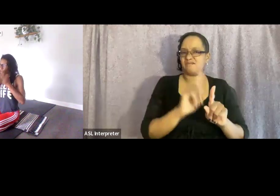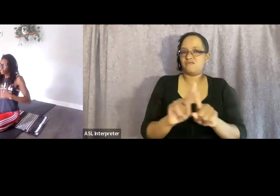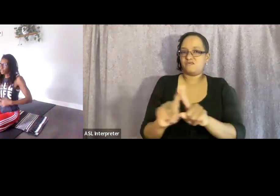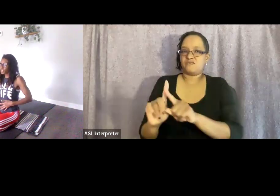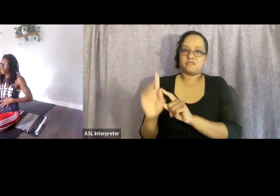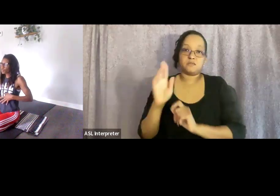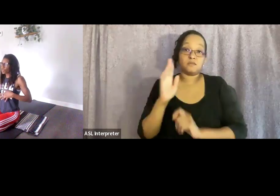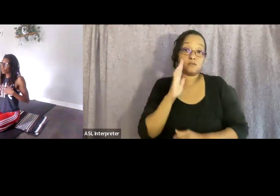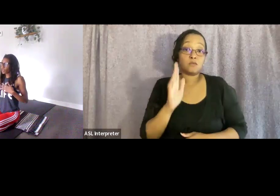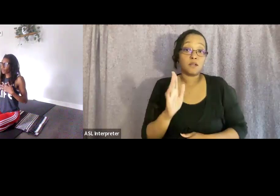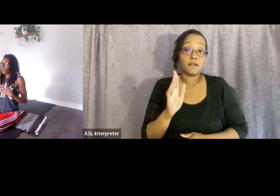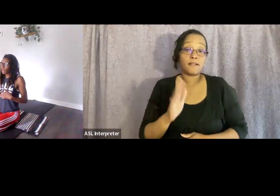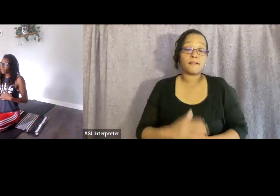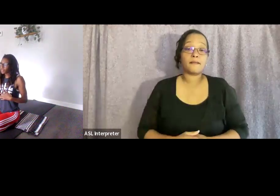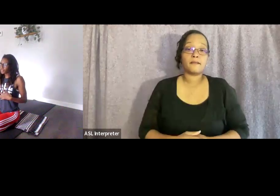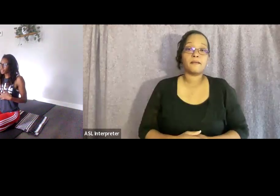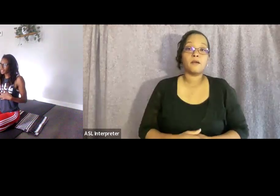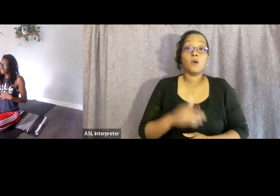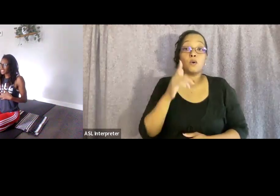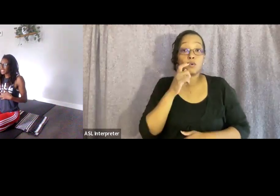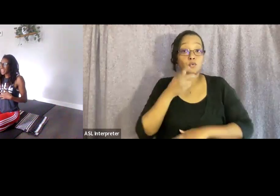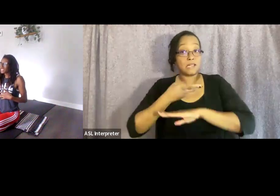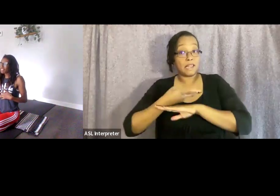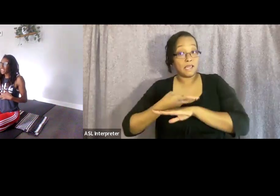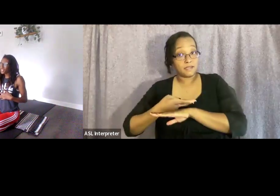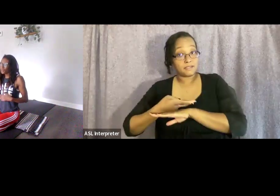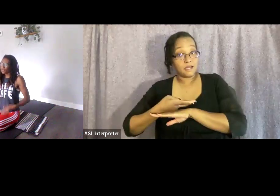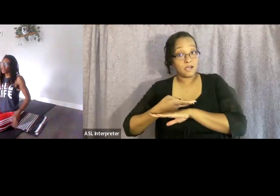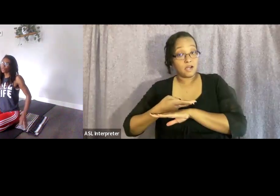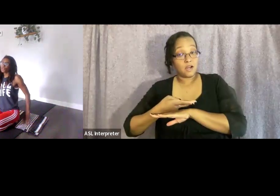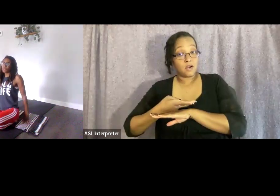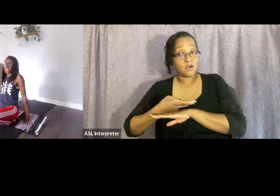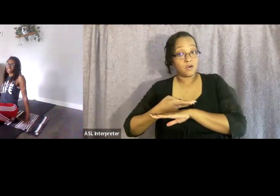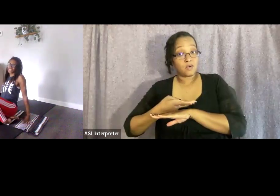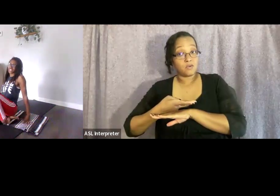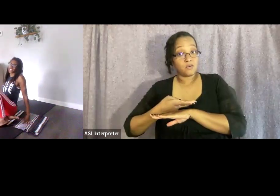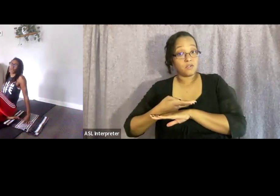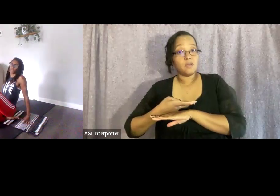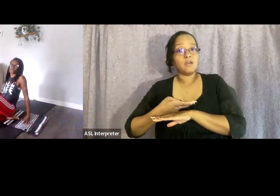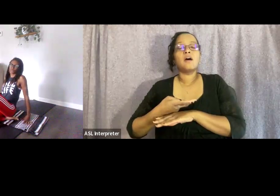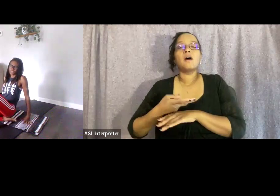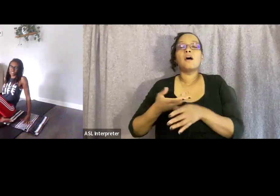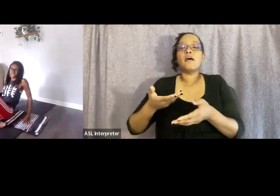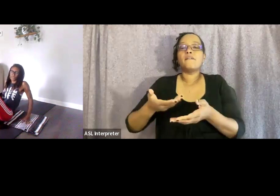For those of us who are on our backs, I'll invite you to move back into that spinal twist